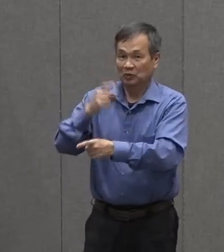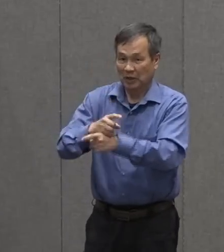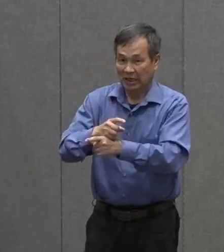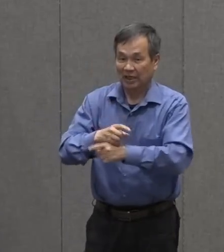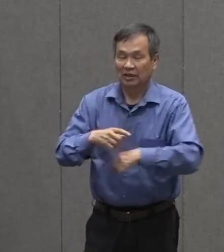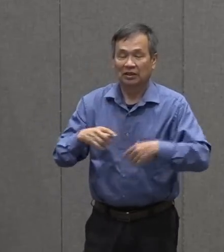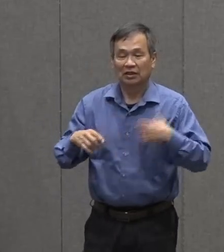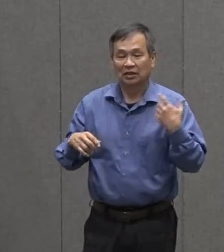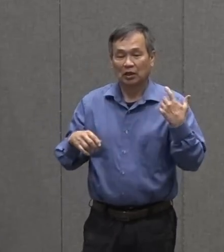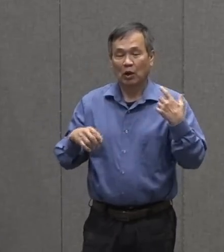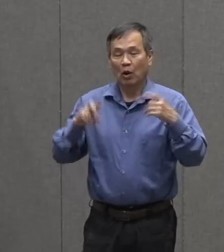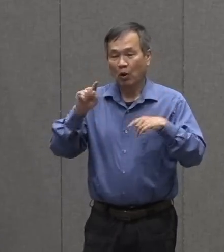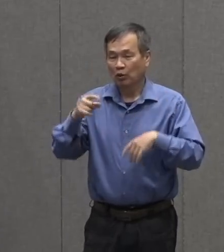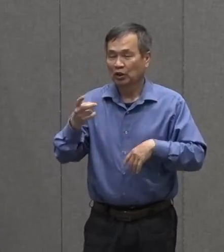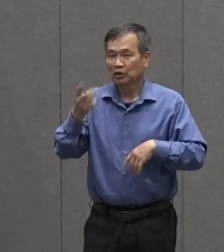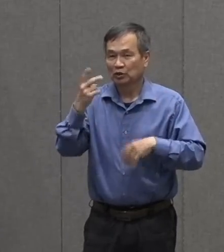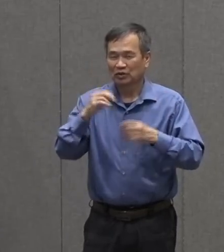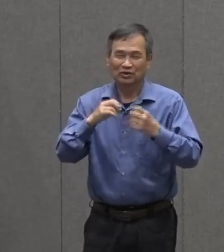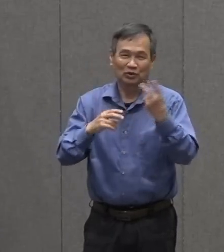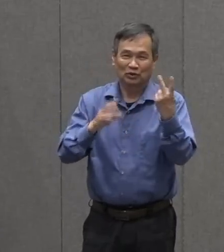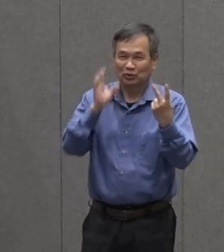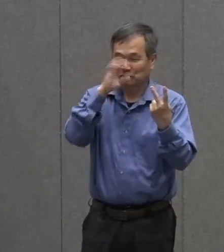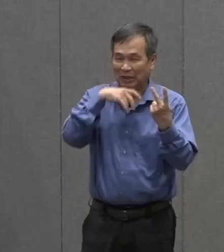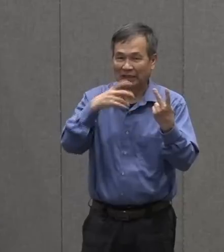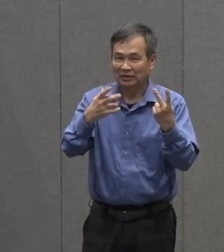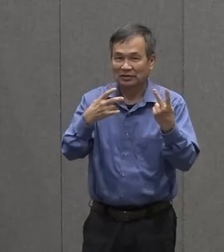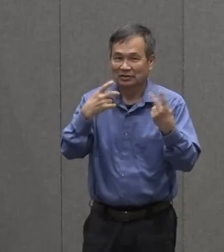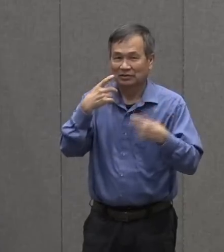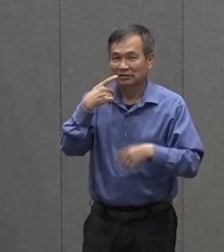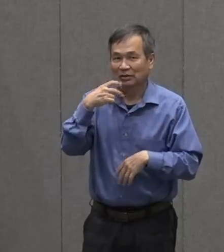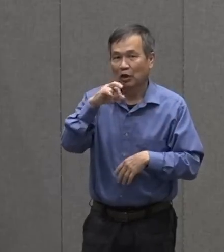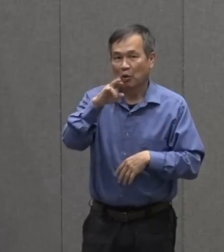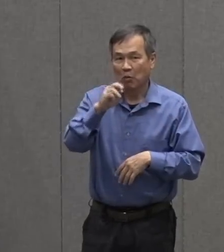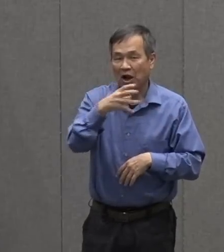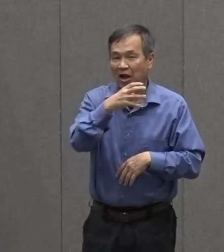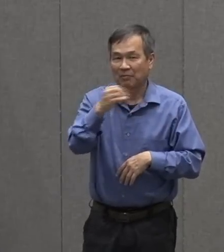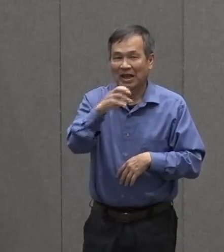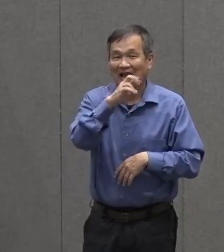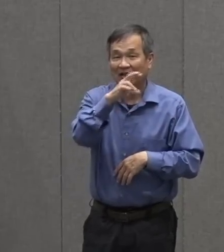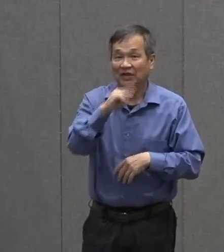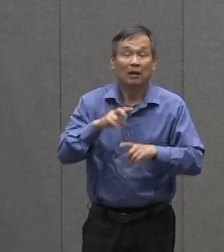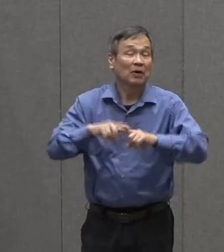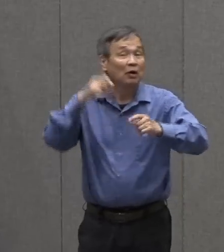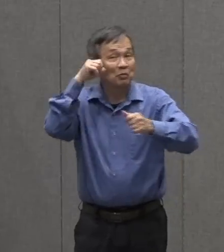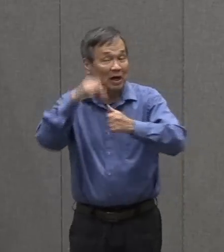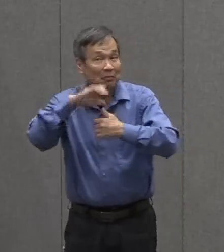Two if you remember the oddball one that is prime and even. But what are all the rest of them?